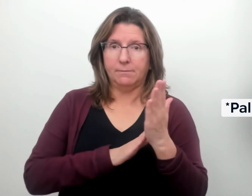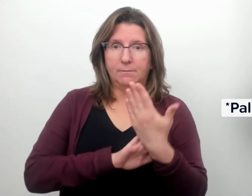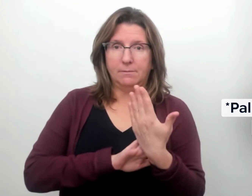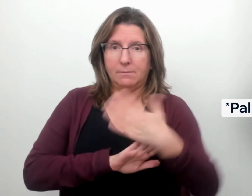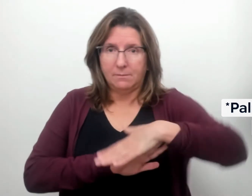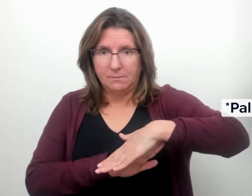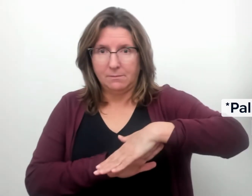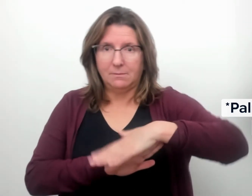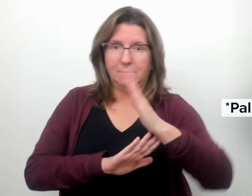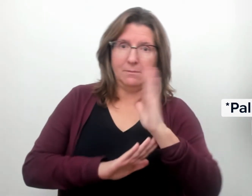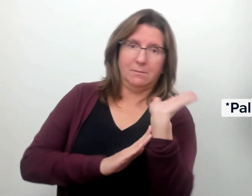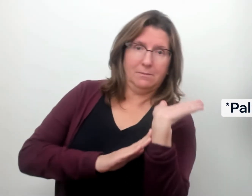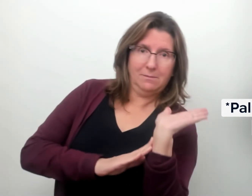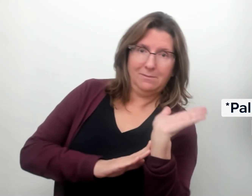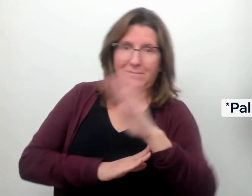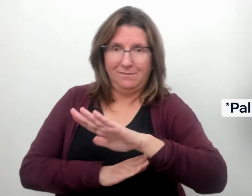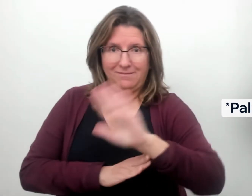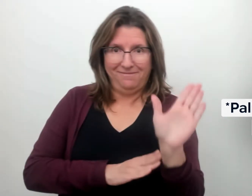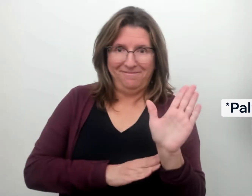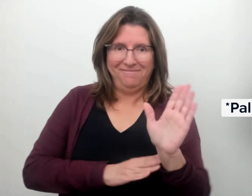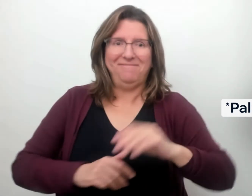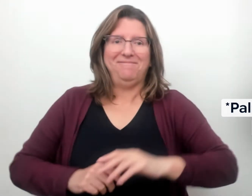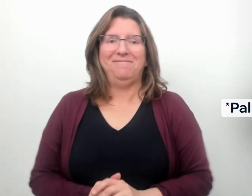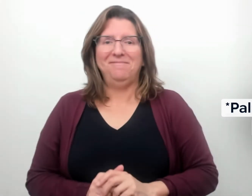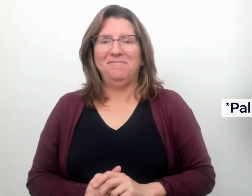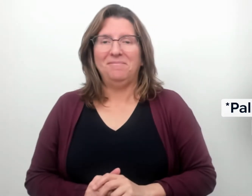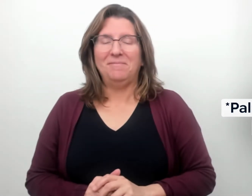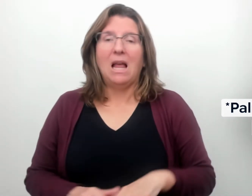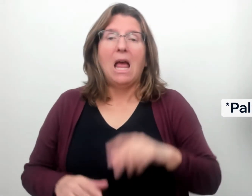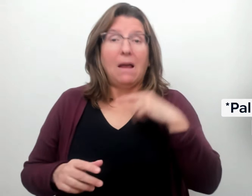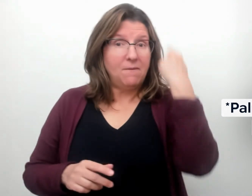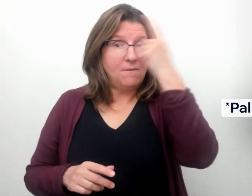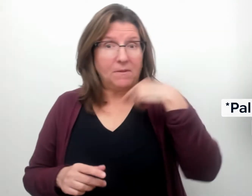palm orientation